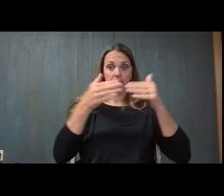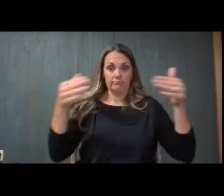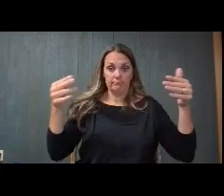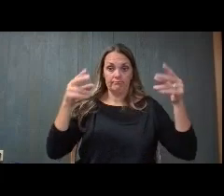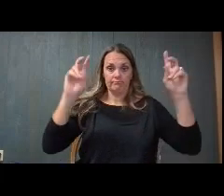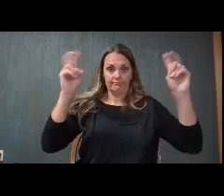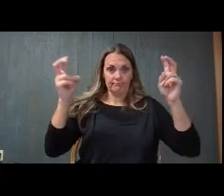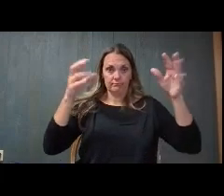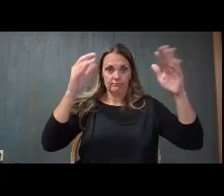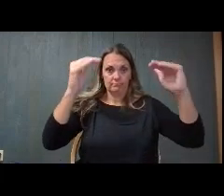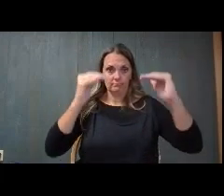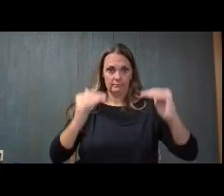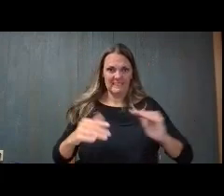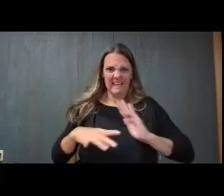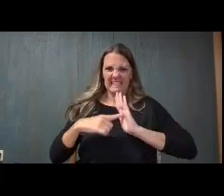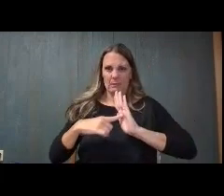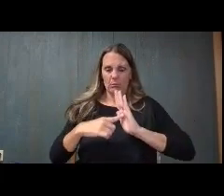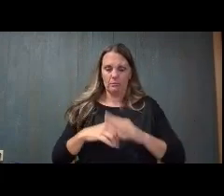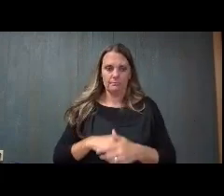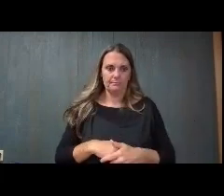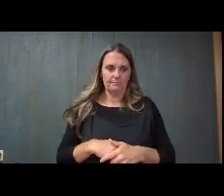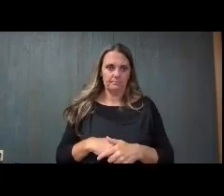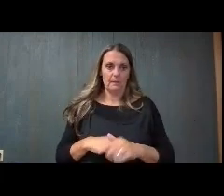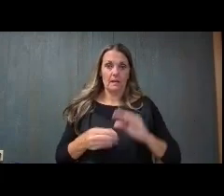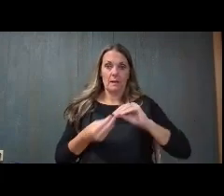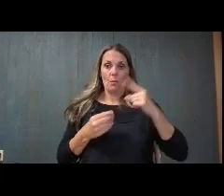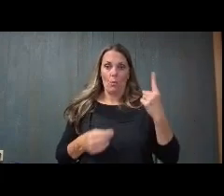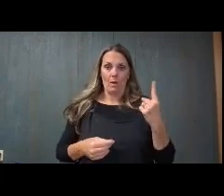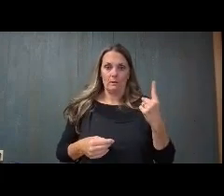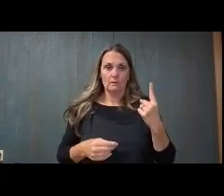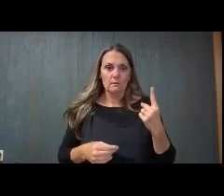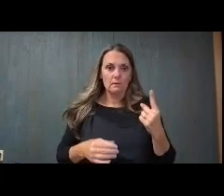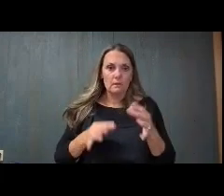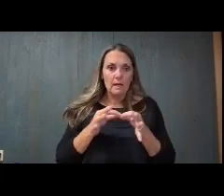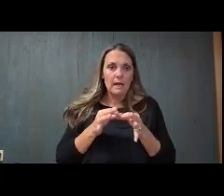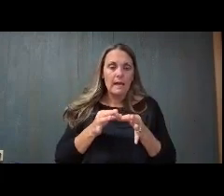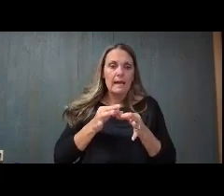for each one. So number one is the extent of the need